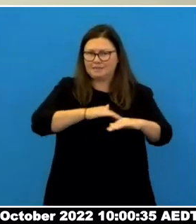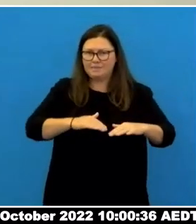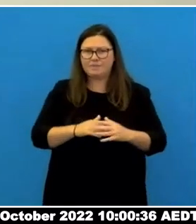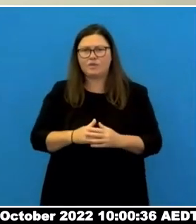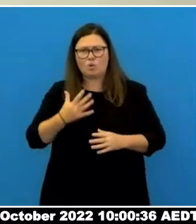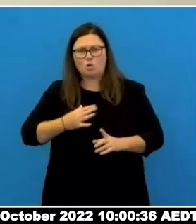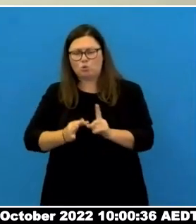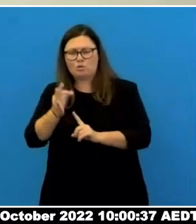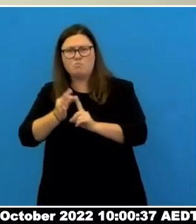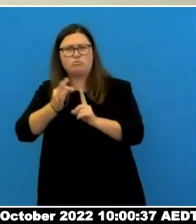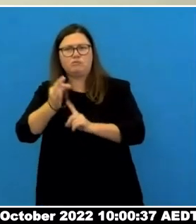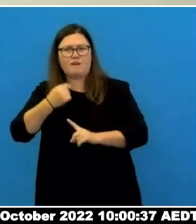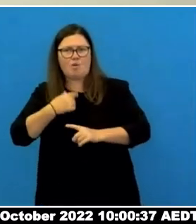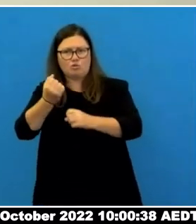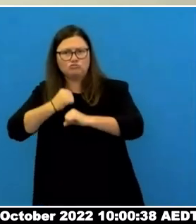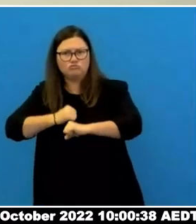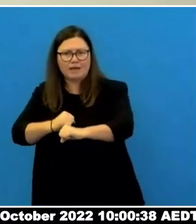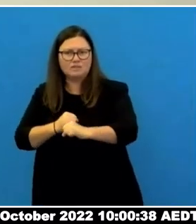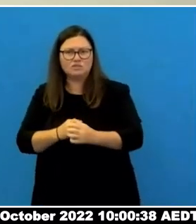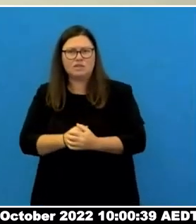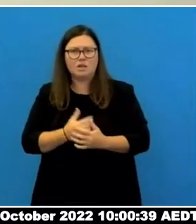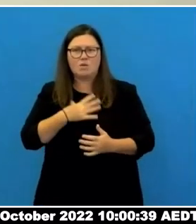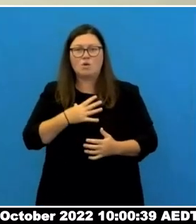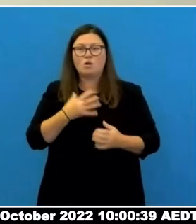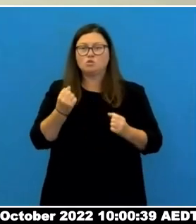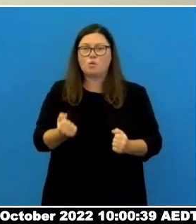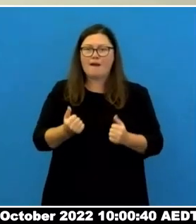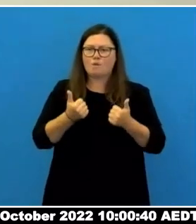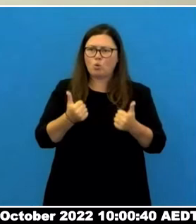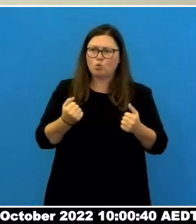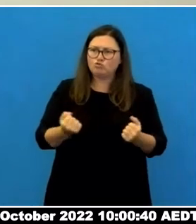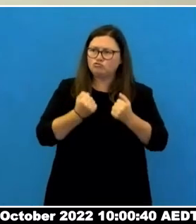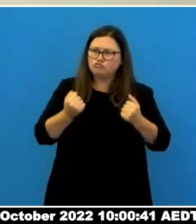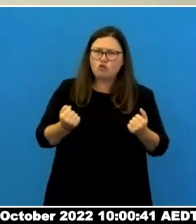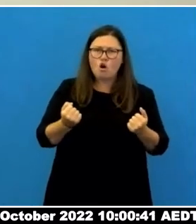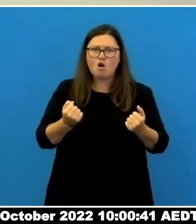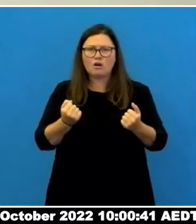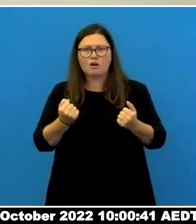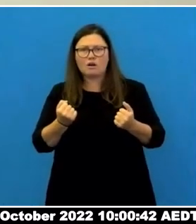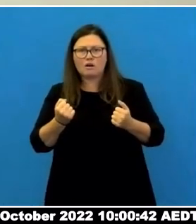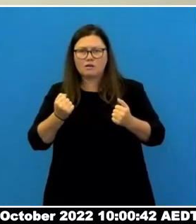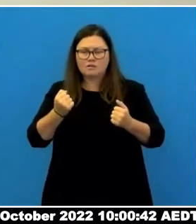a coordinated shared vision to tackle racism, promote racial equality,